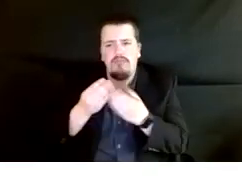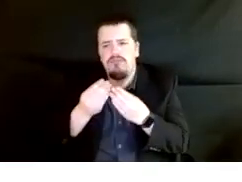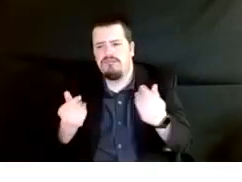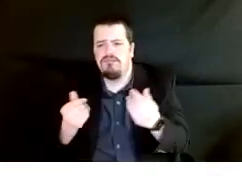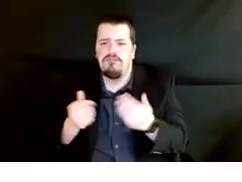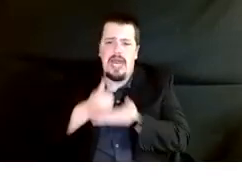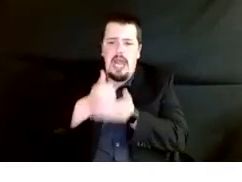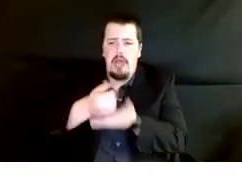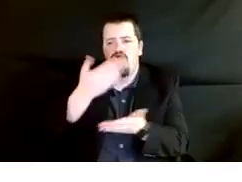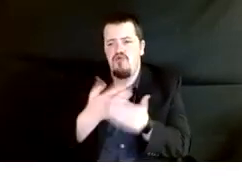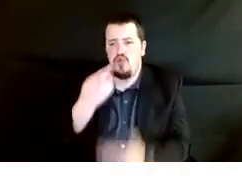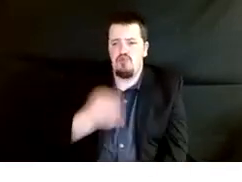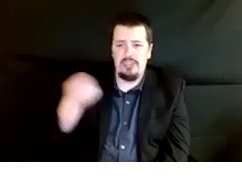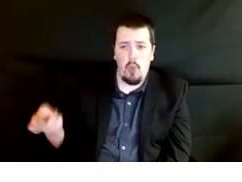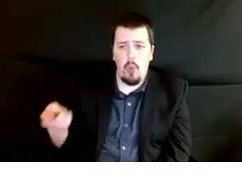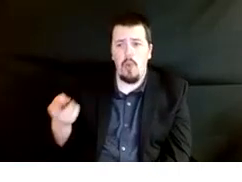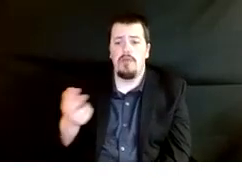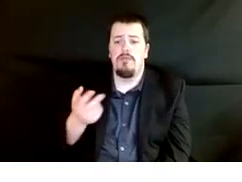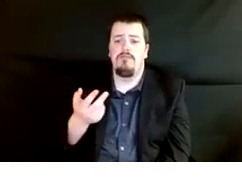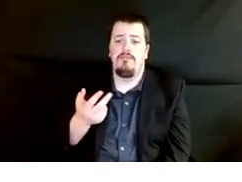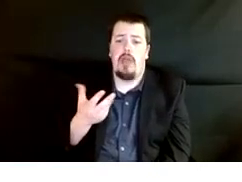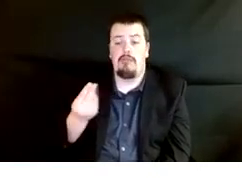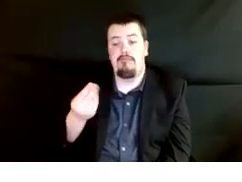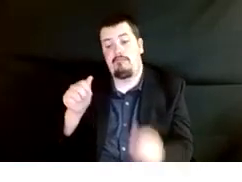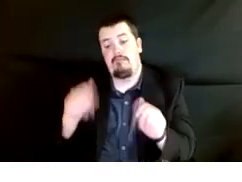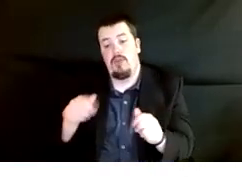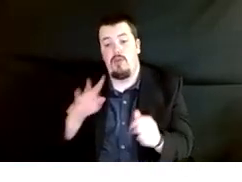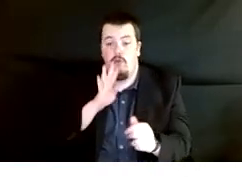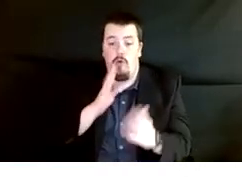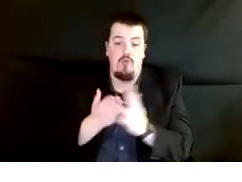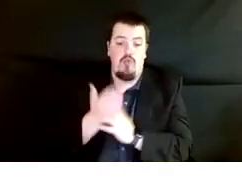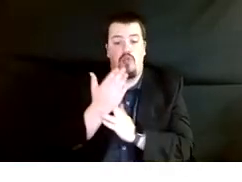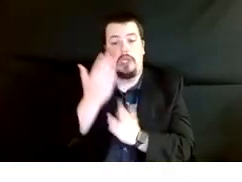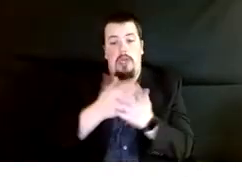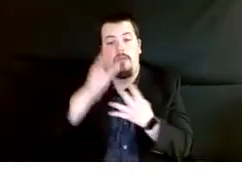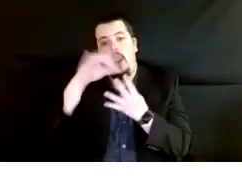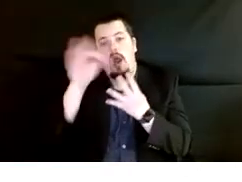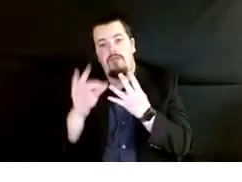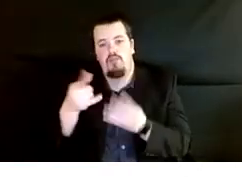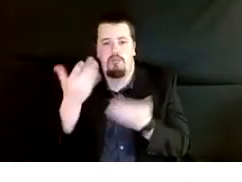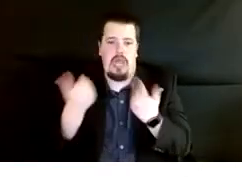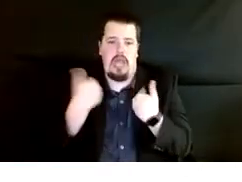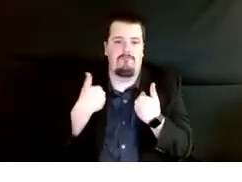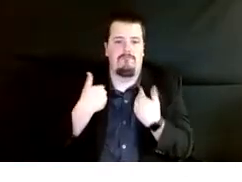resources and, and, and potentially talk through some options that you might have to um talk with